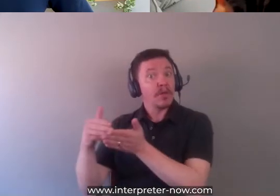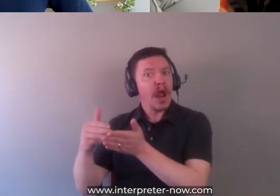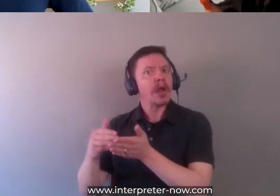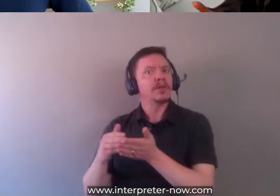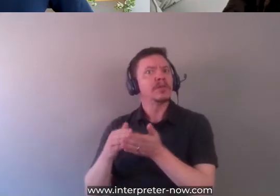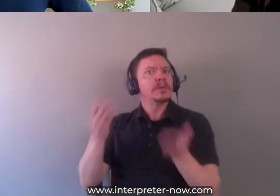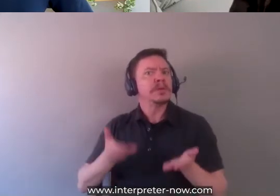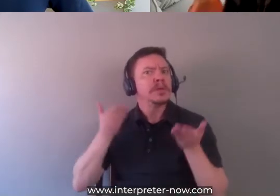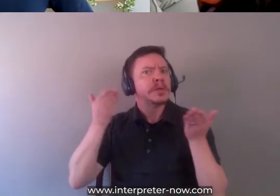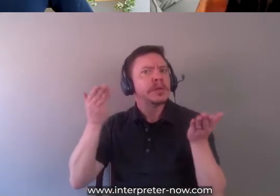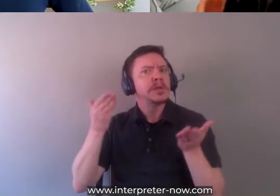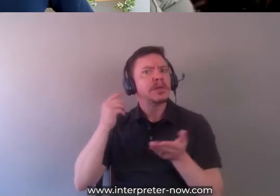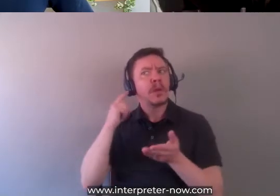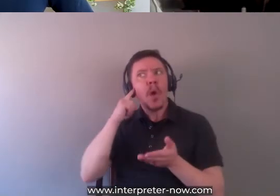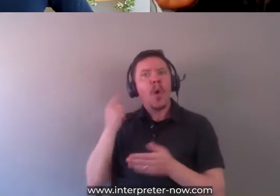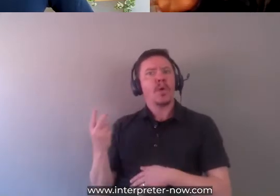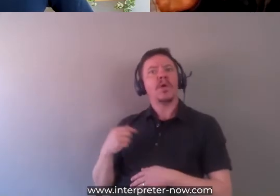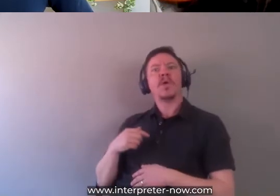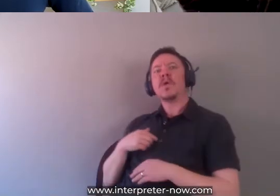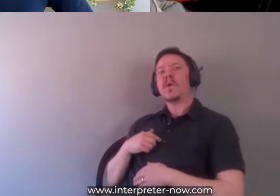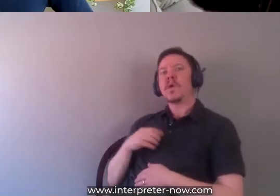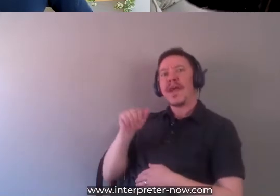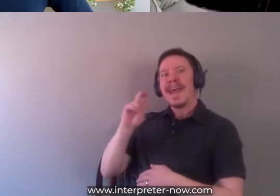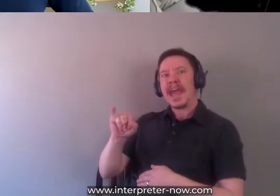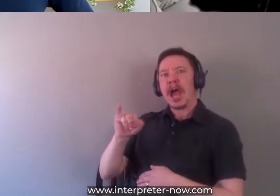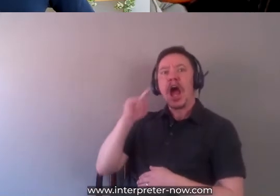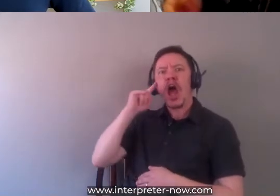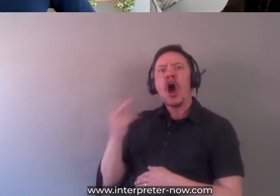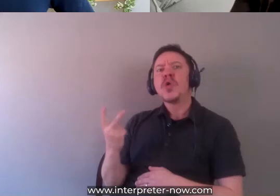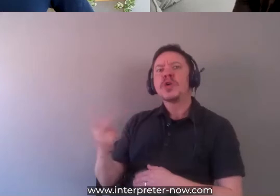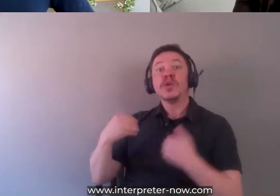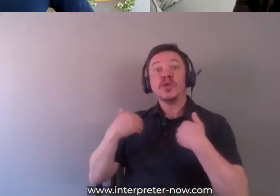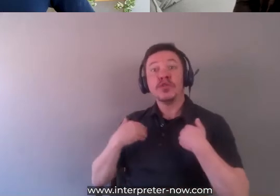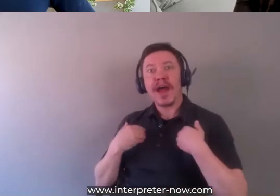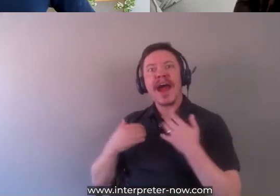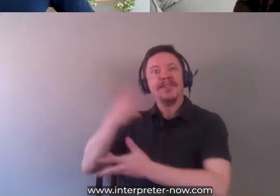of social connection between you and the person that actually did look up Dolly Parton. So